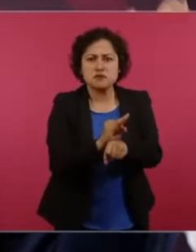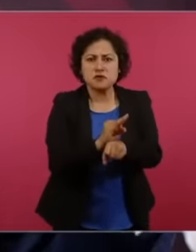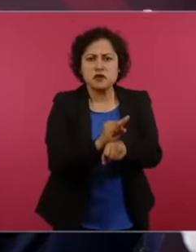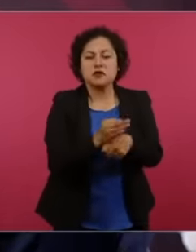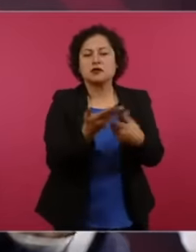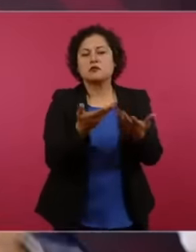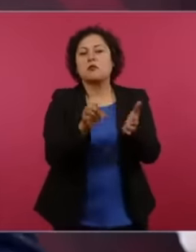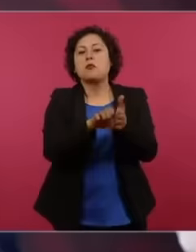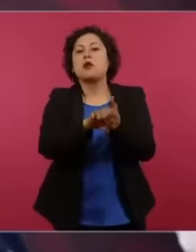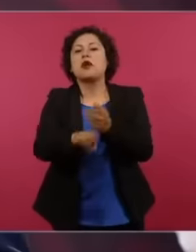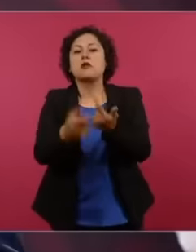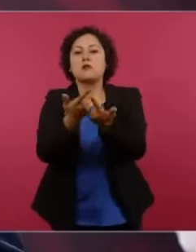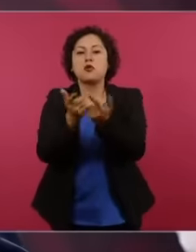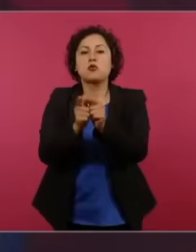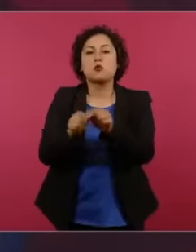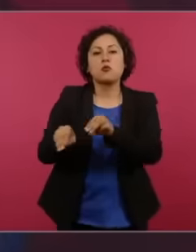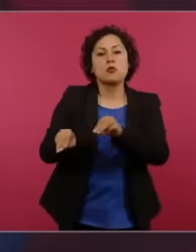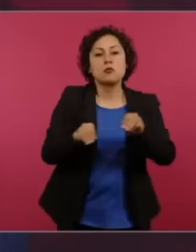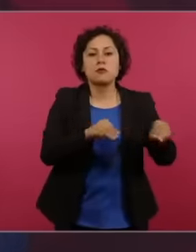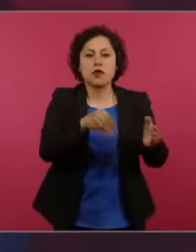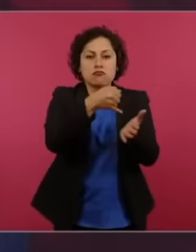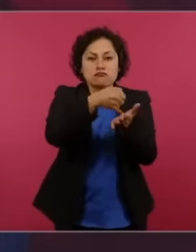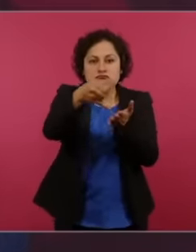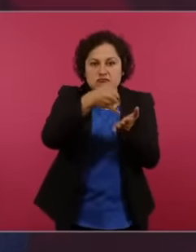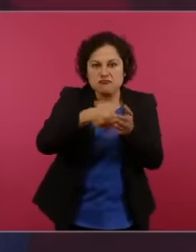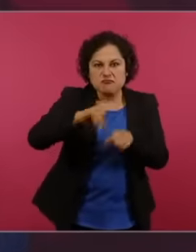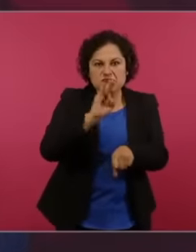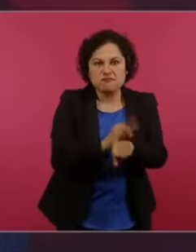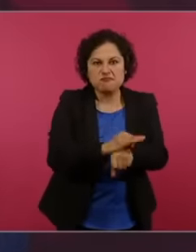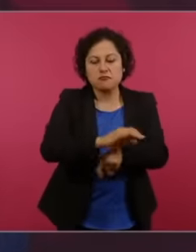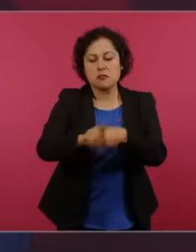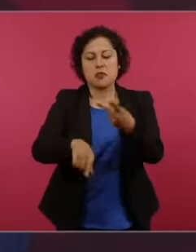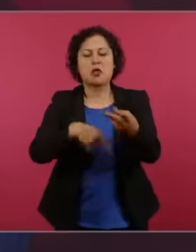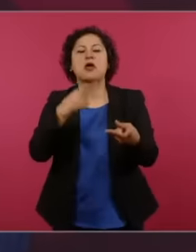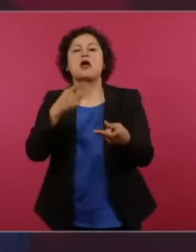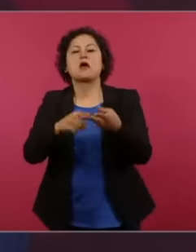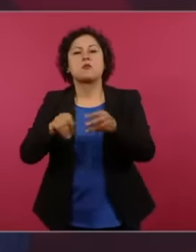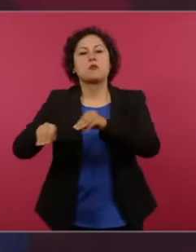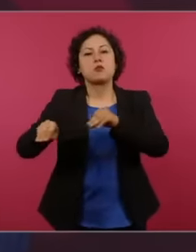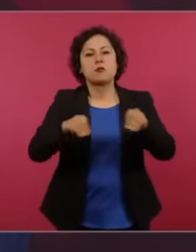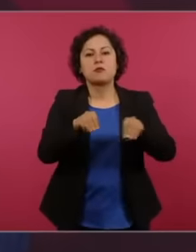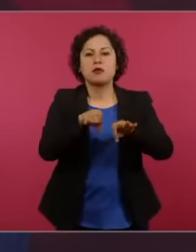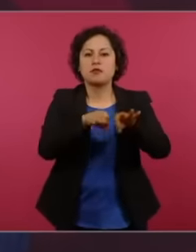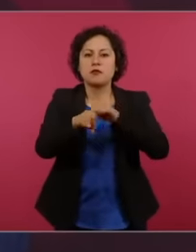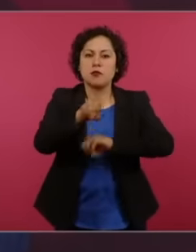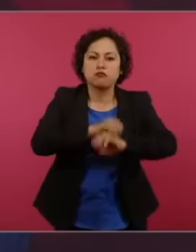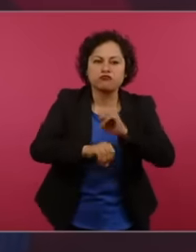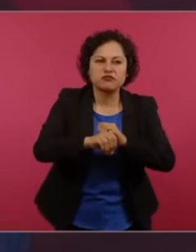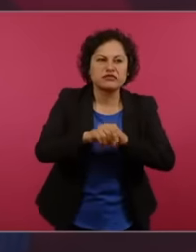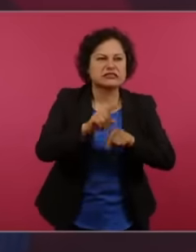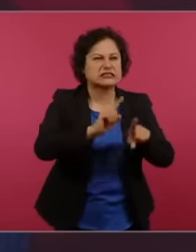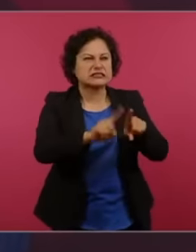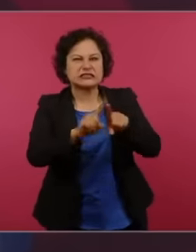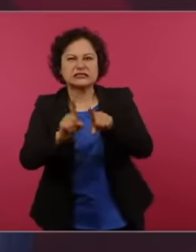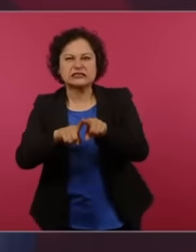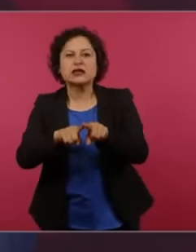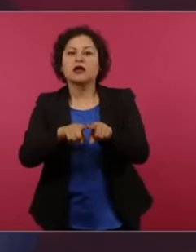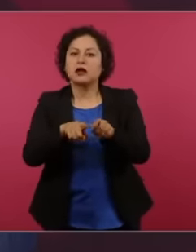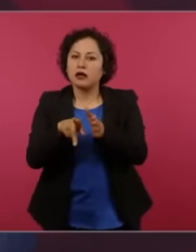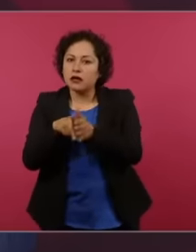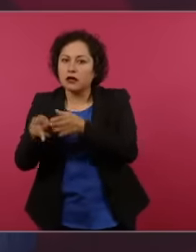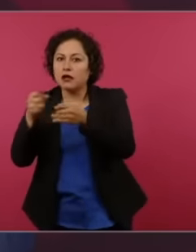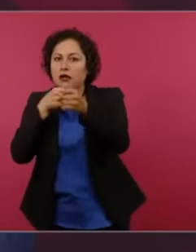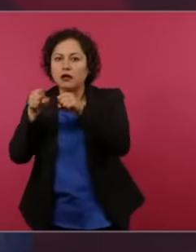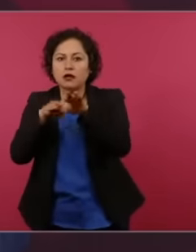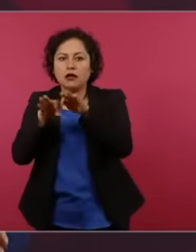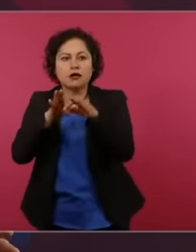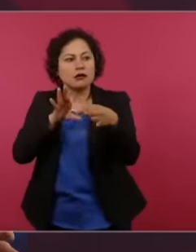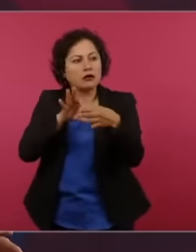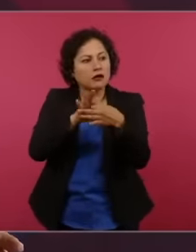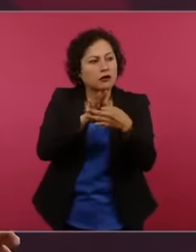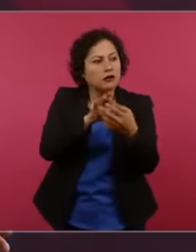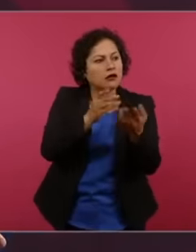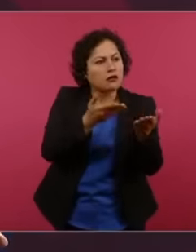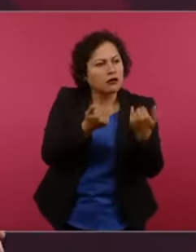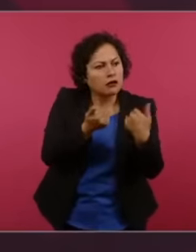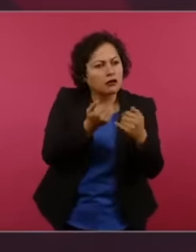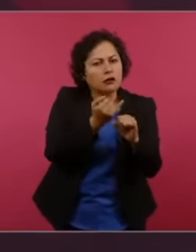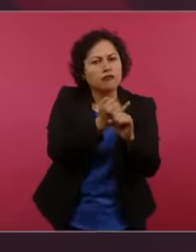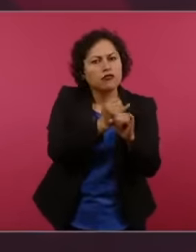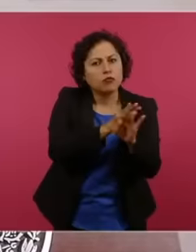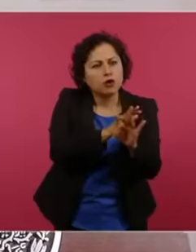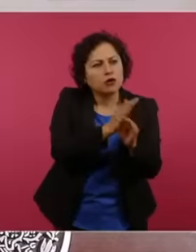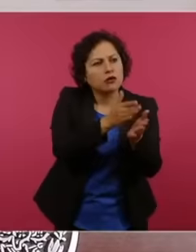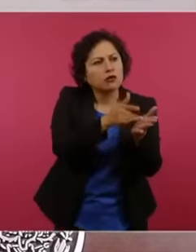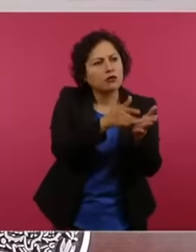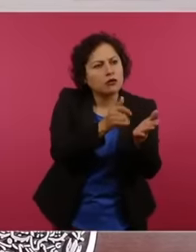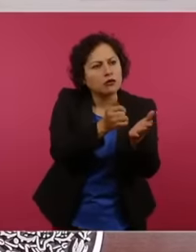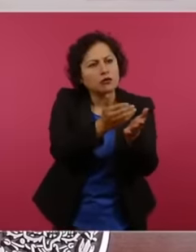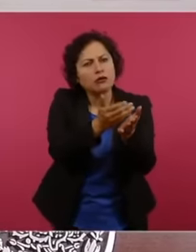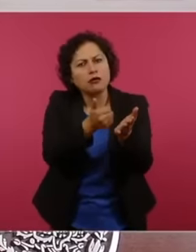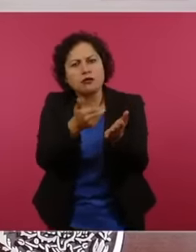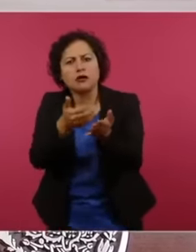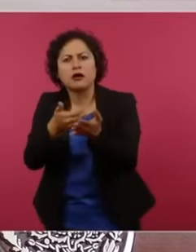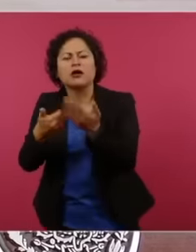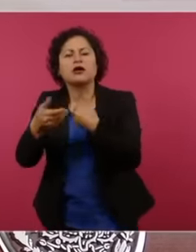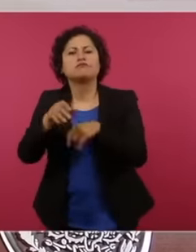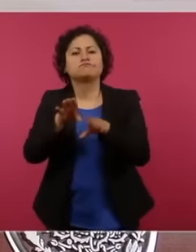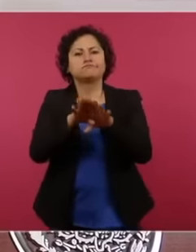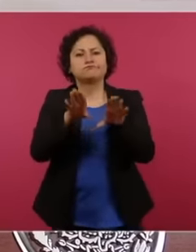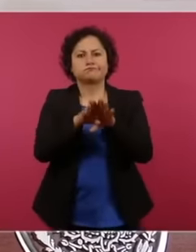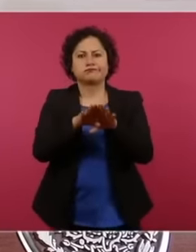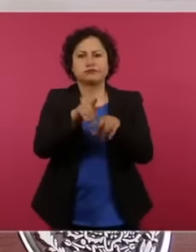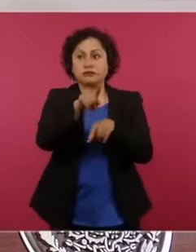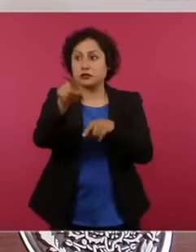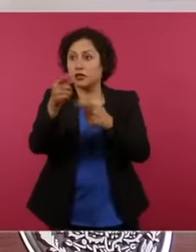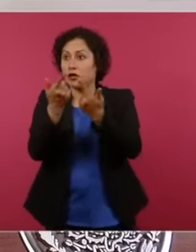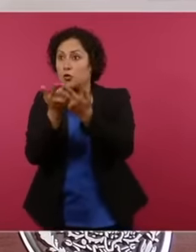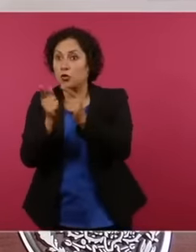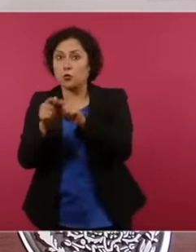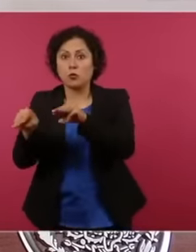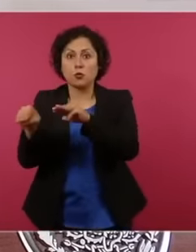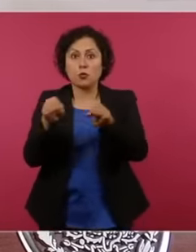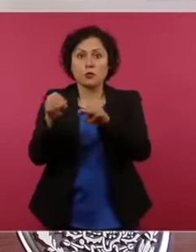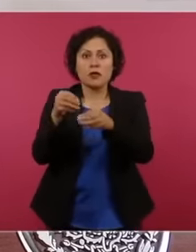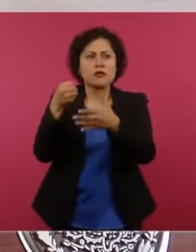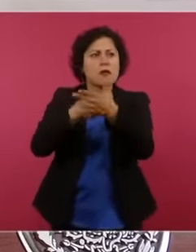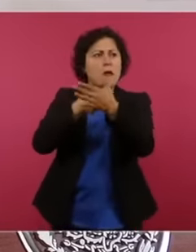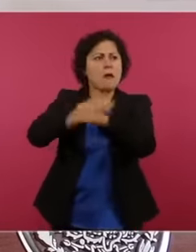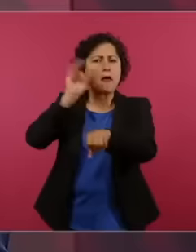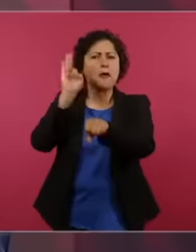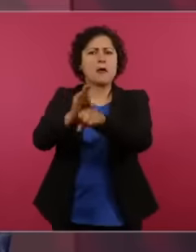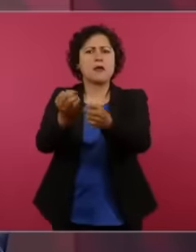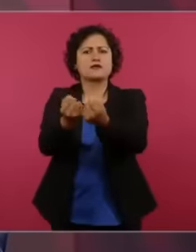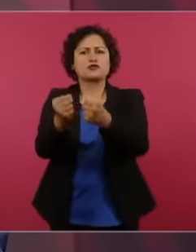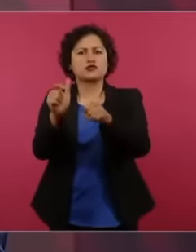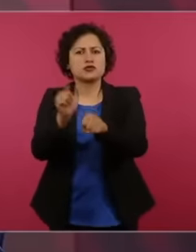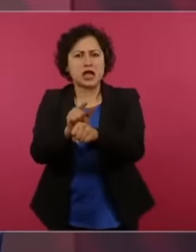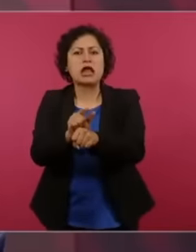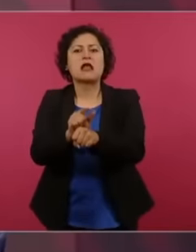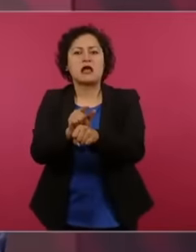labor movement the fight for social justice remember how they talked about